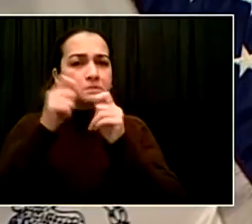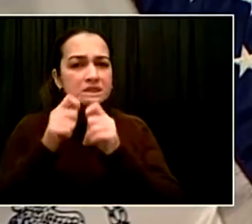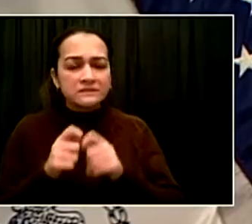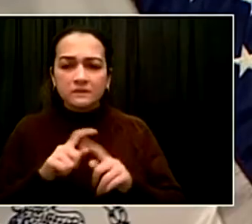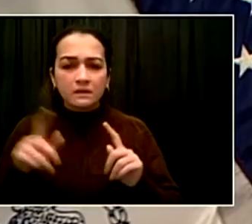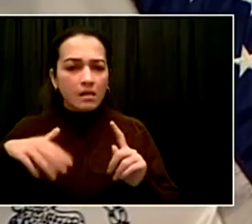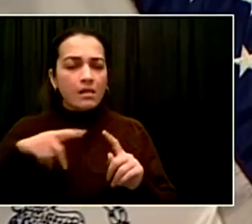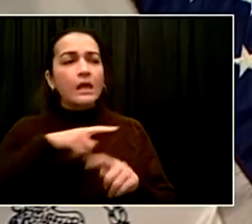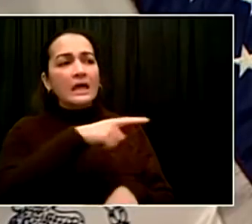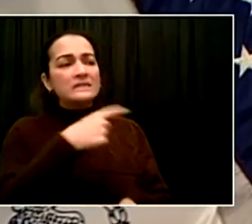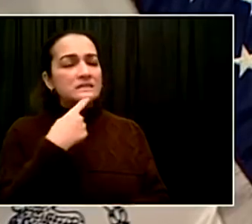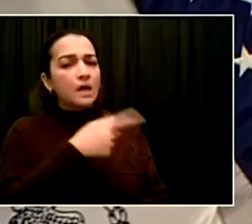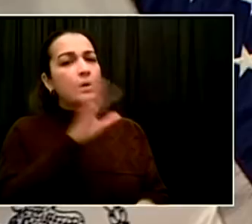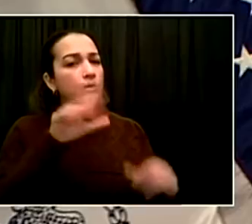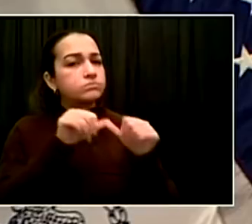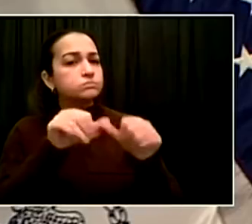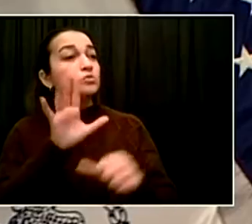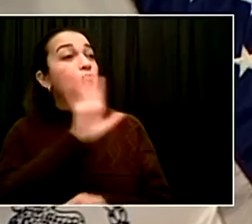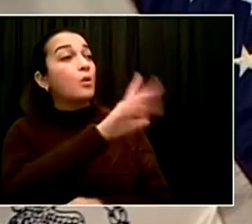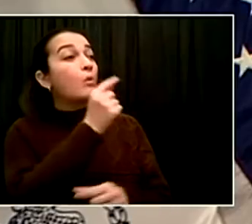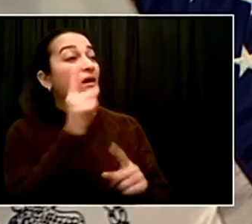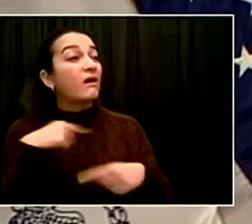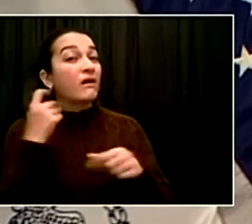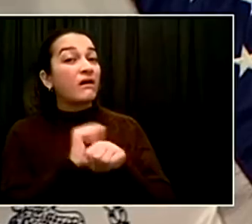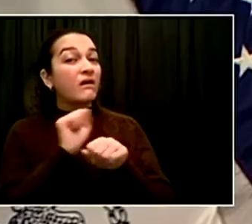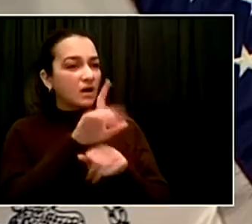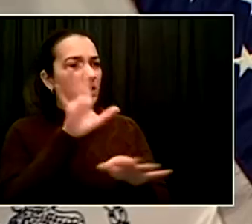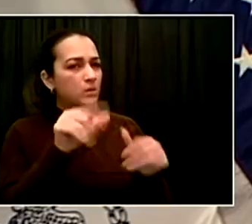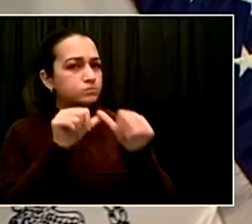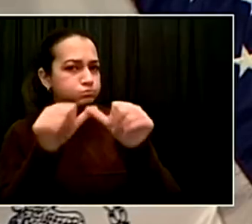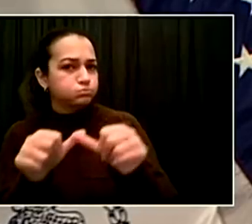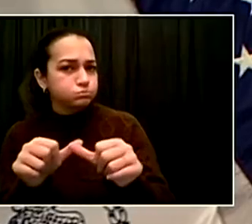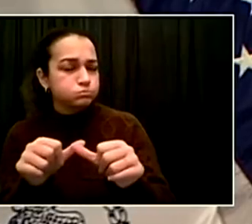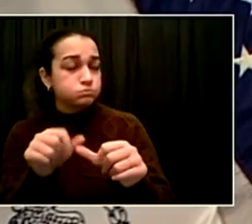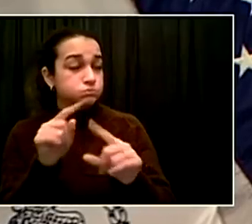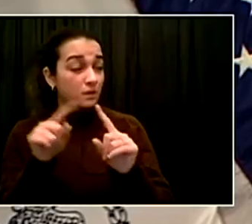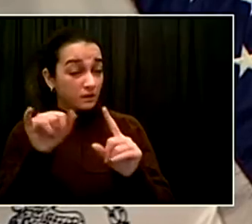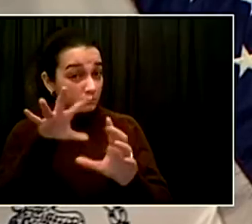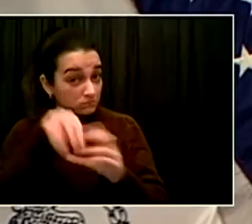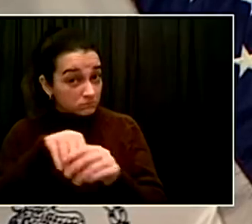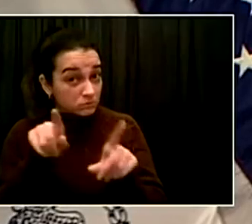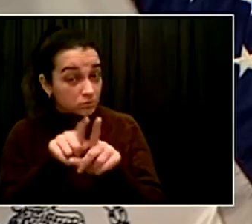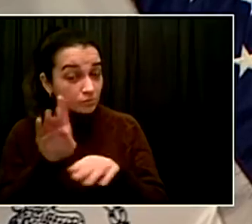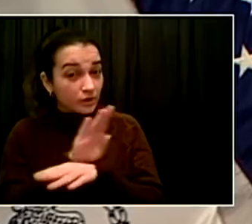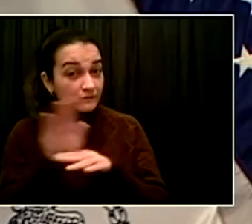CONCERNED FROM BUSINESS LEADERS OVER AND YOU HAVE NOT SAID IF